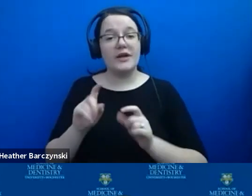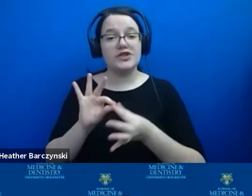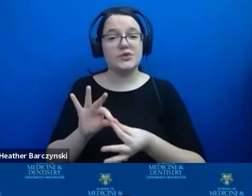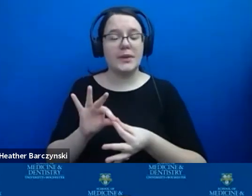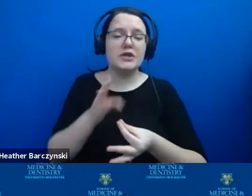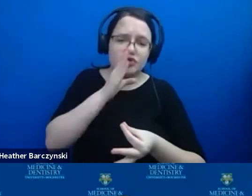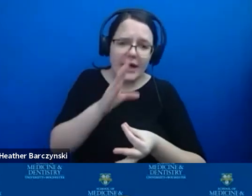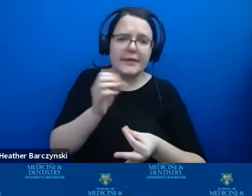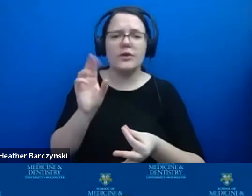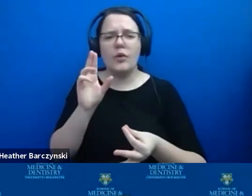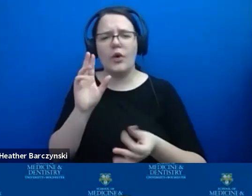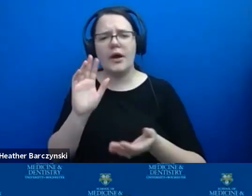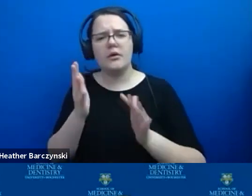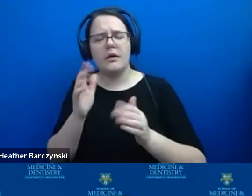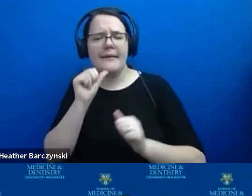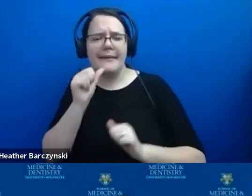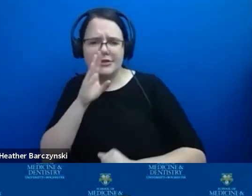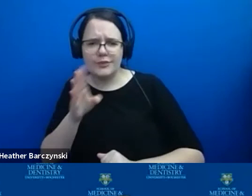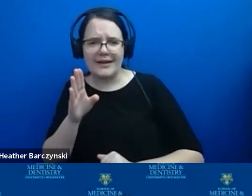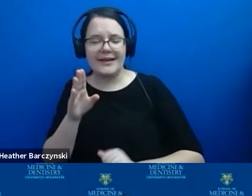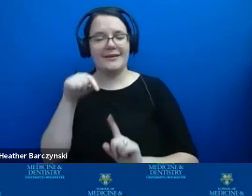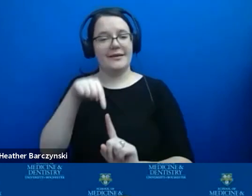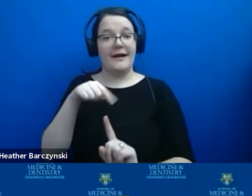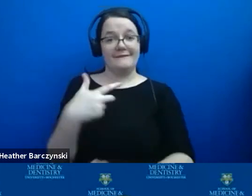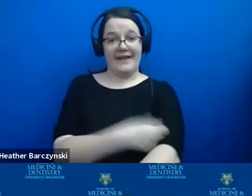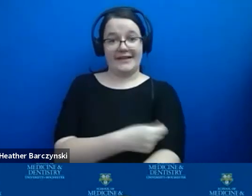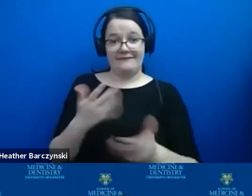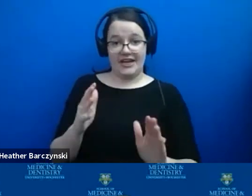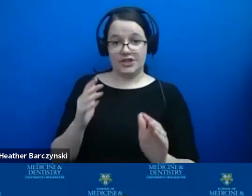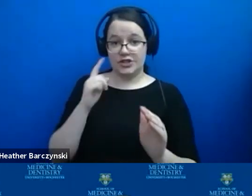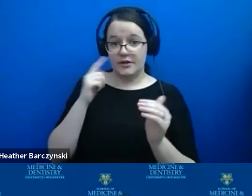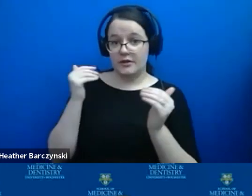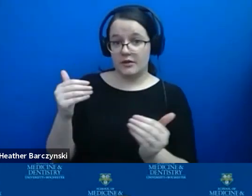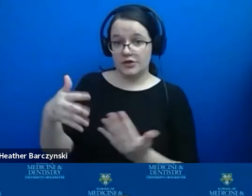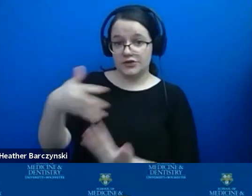um i suppose social interactions after one's been vaccinated so they're questions that are either